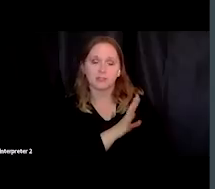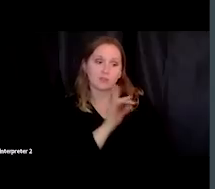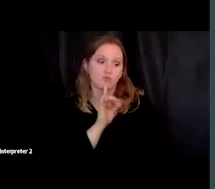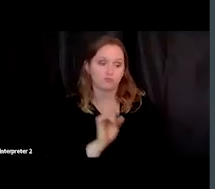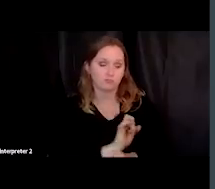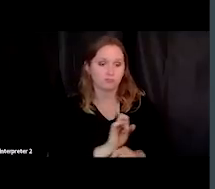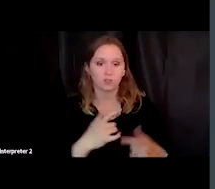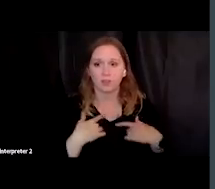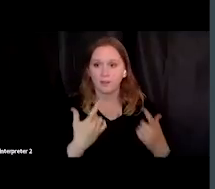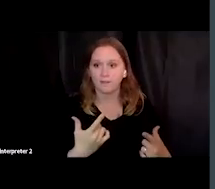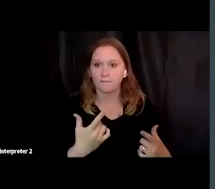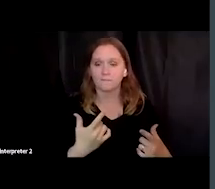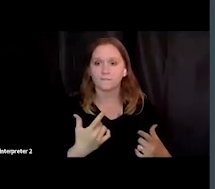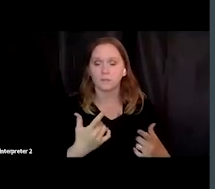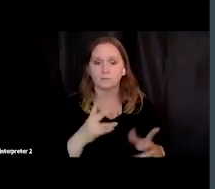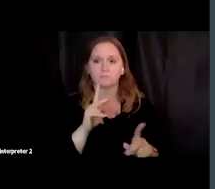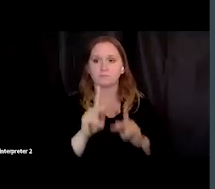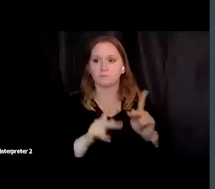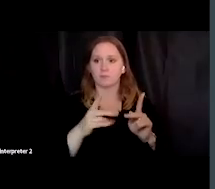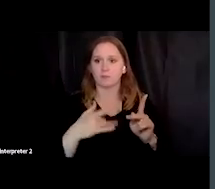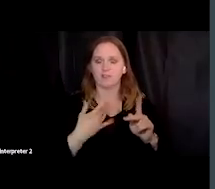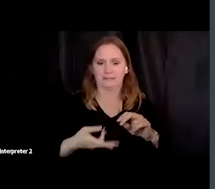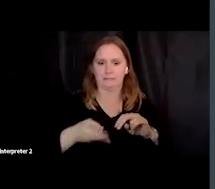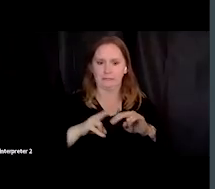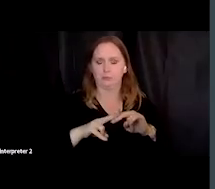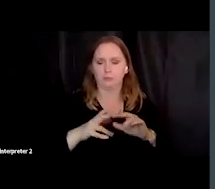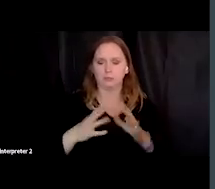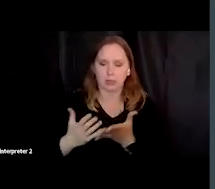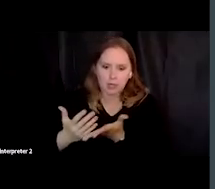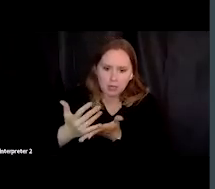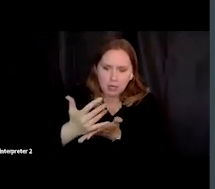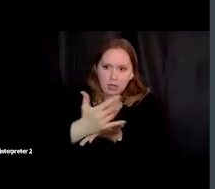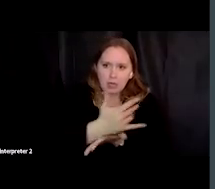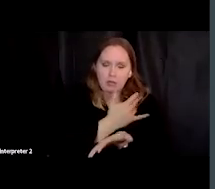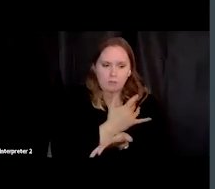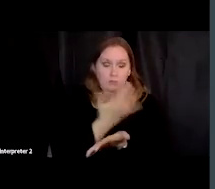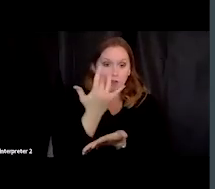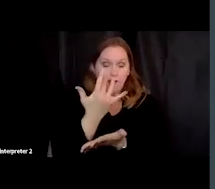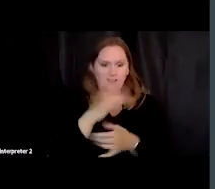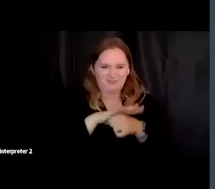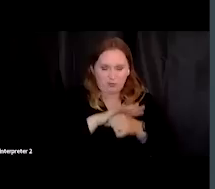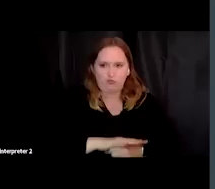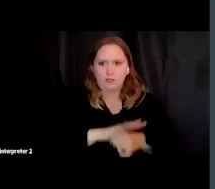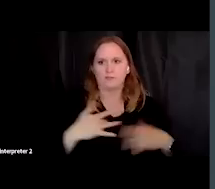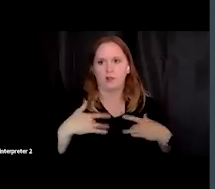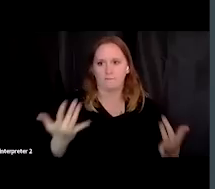where people might have an increase in their hoarding when there's a major stressful event that happens to someone,